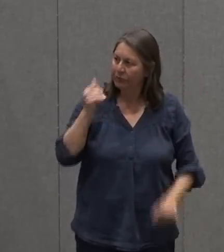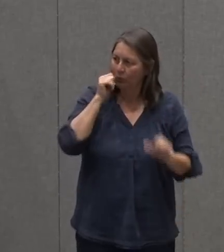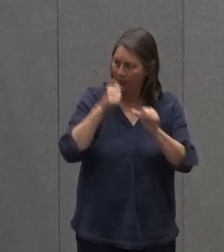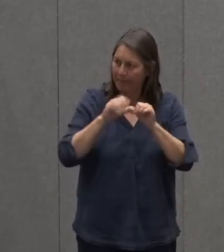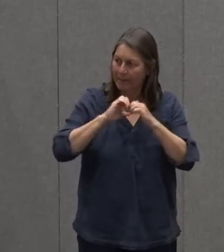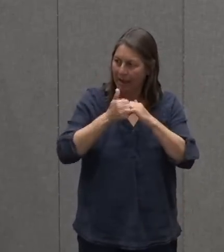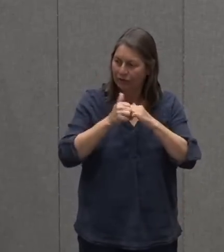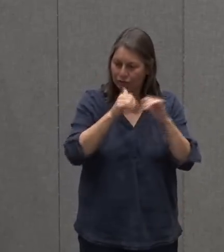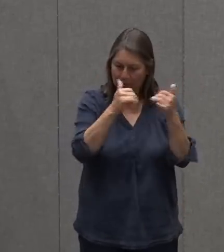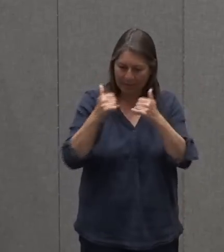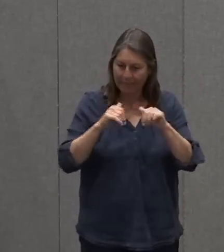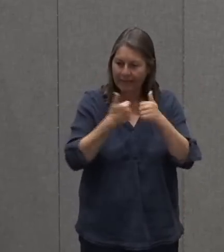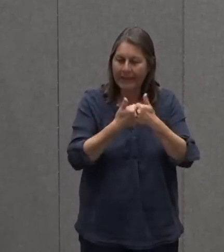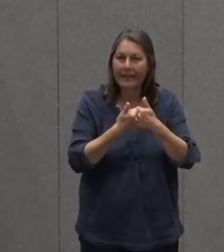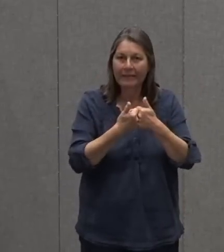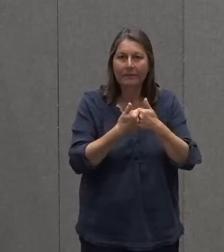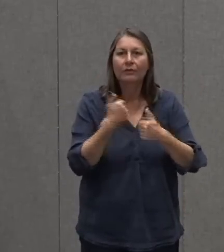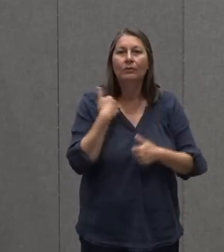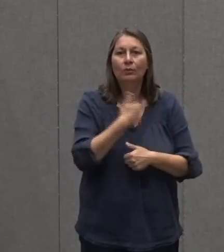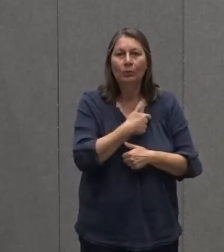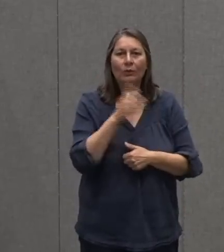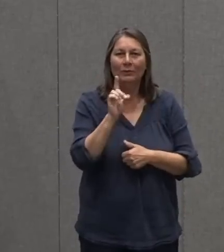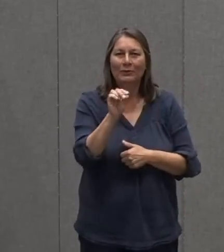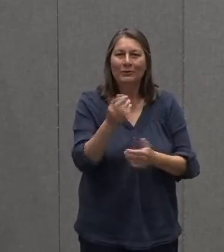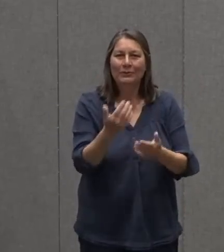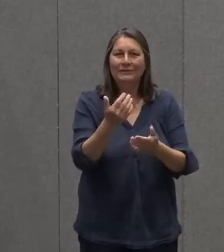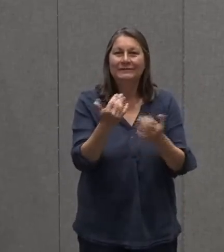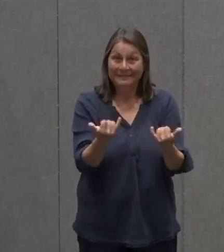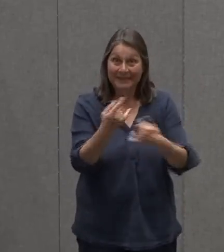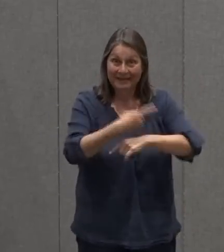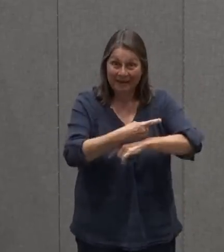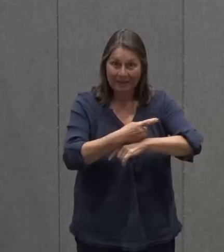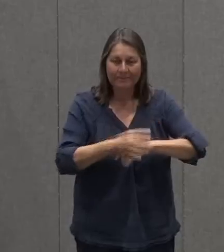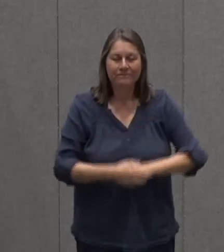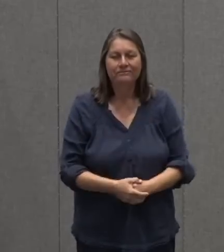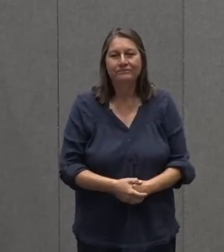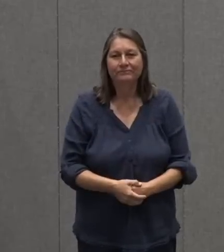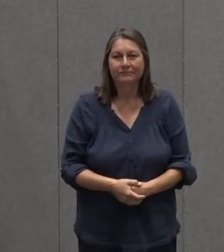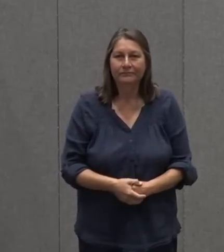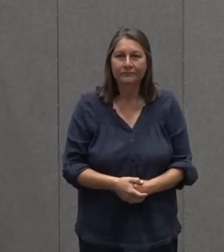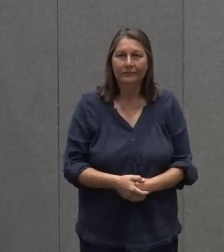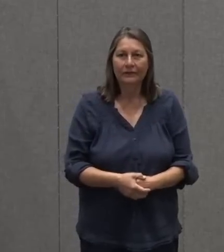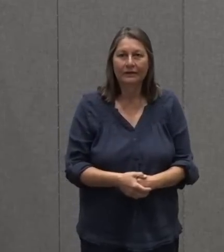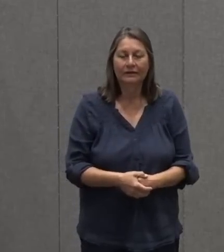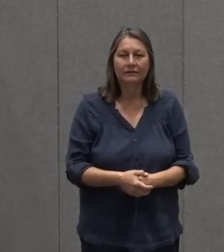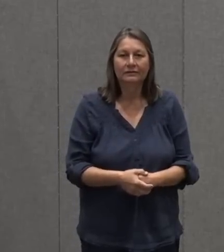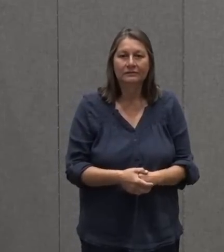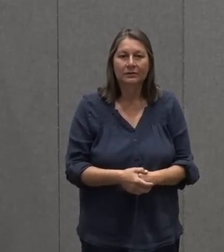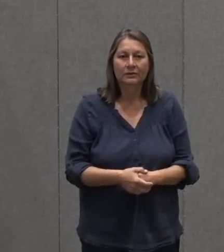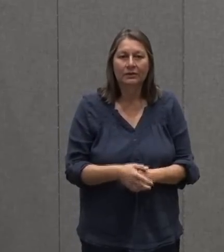because we're gonna play that with you today. So, what we need to do is we need to pick a numeral